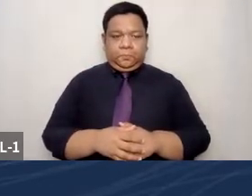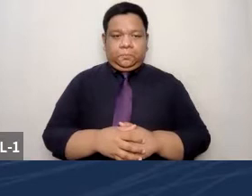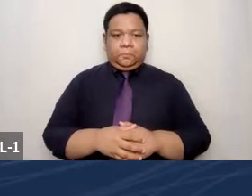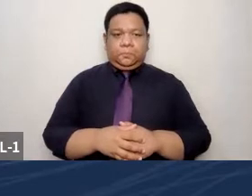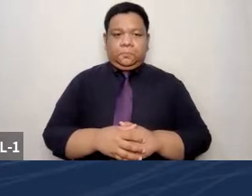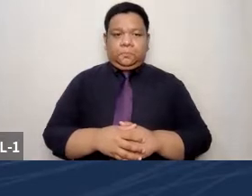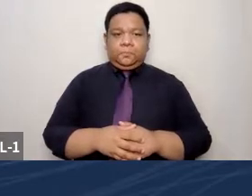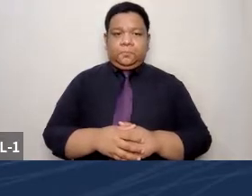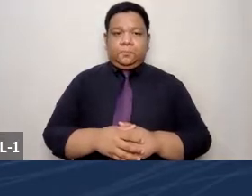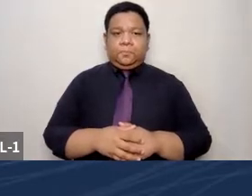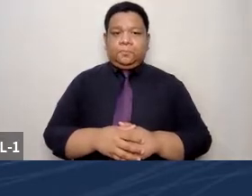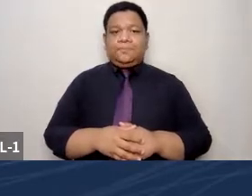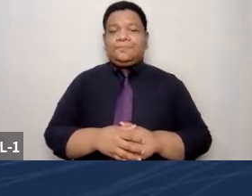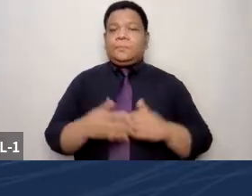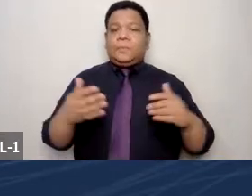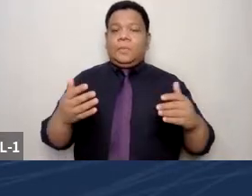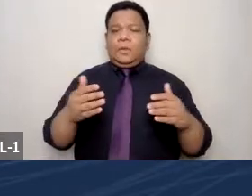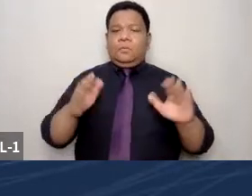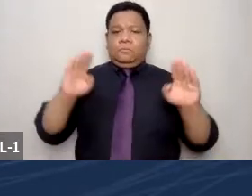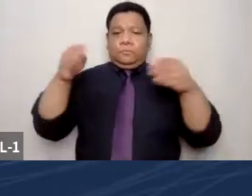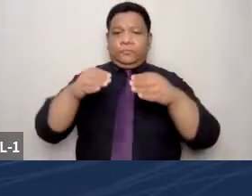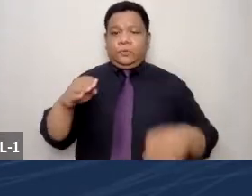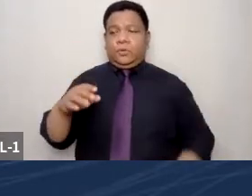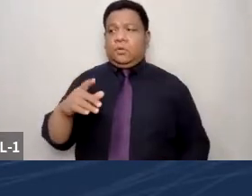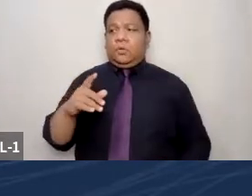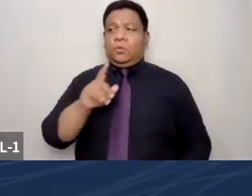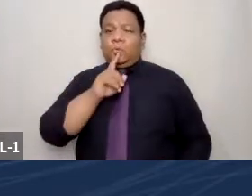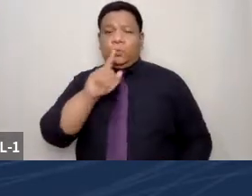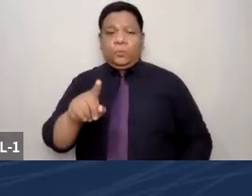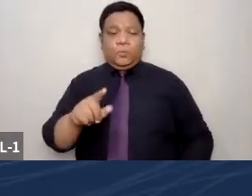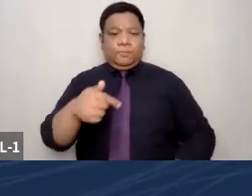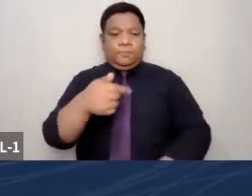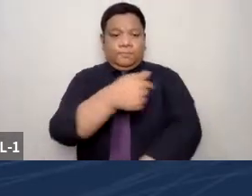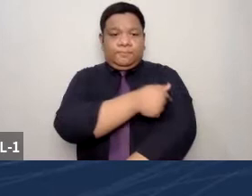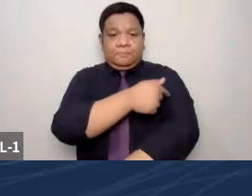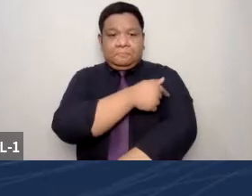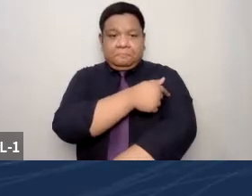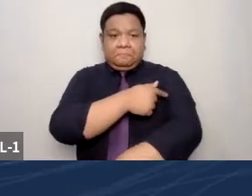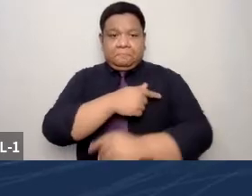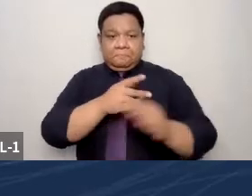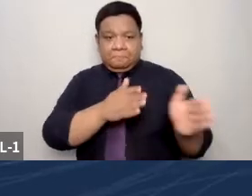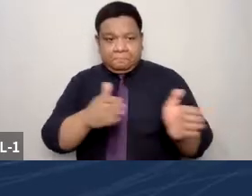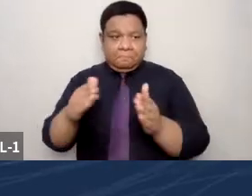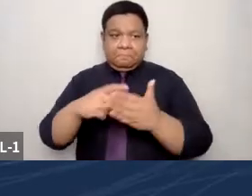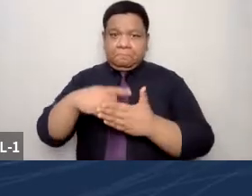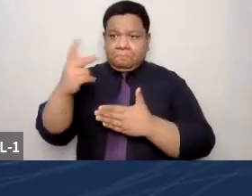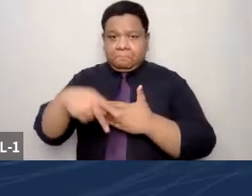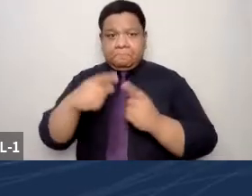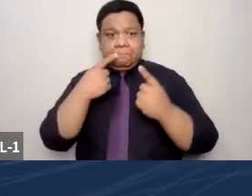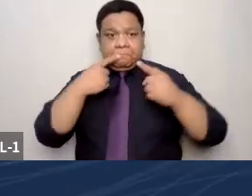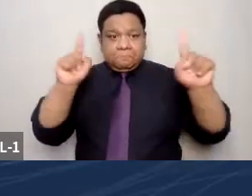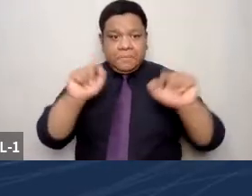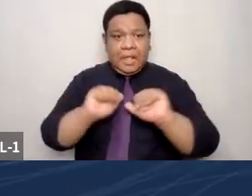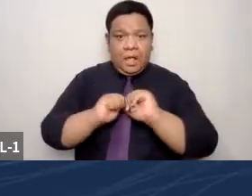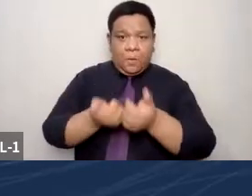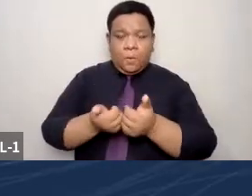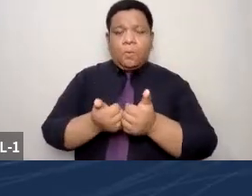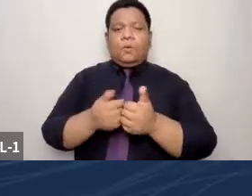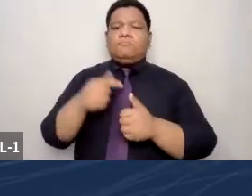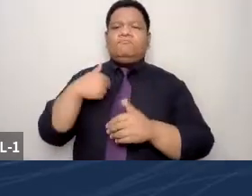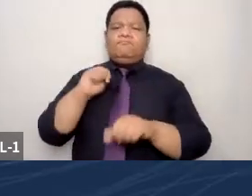So basically for our immunization program to proceed, our national government built a national level structure.